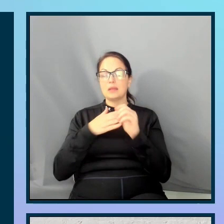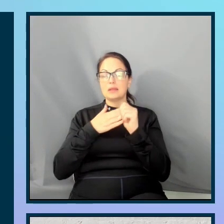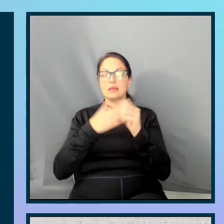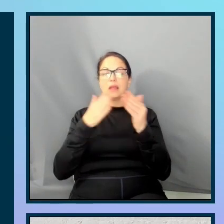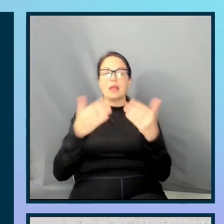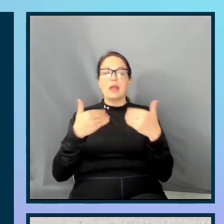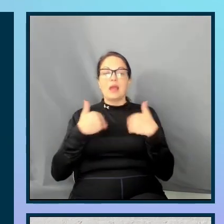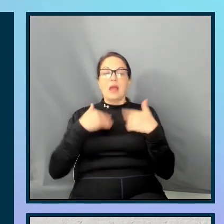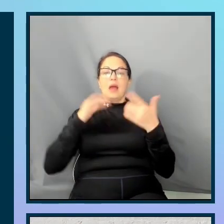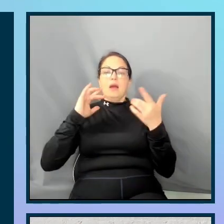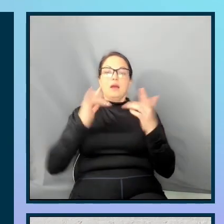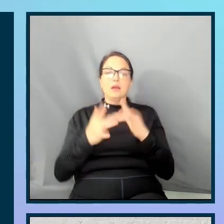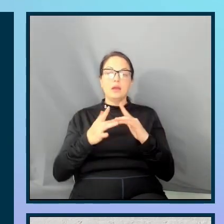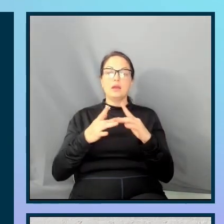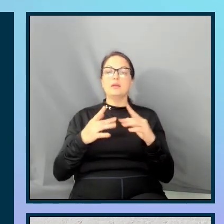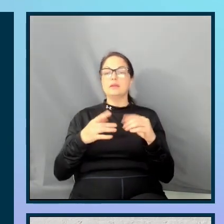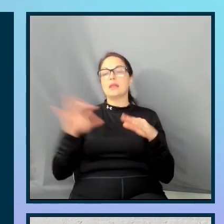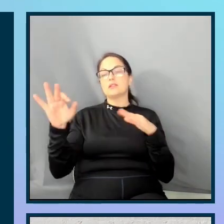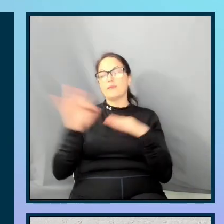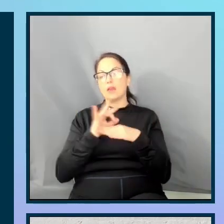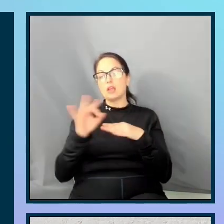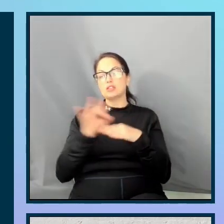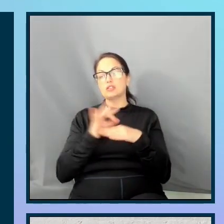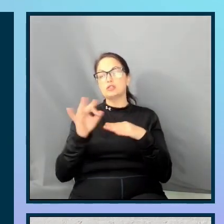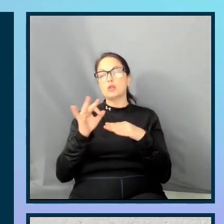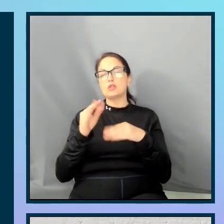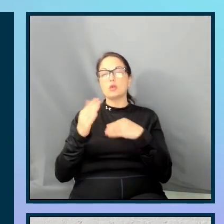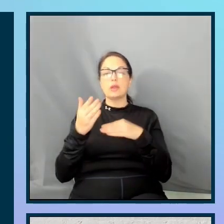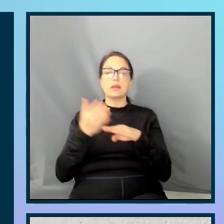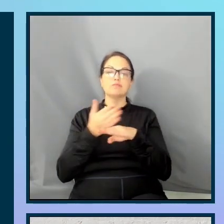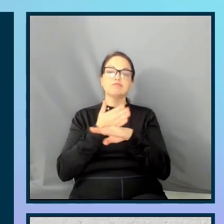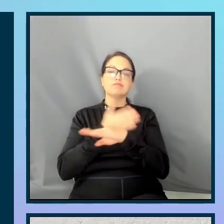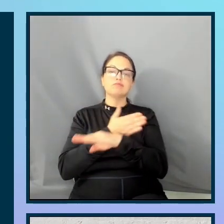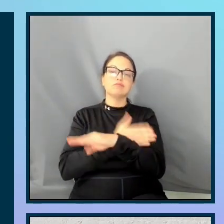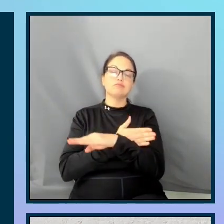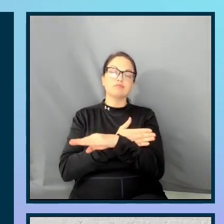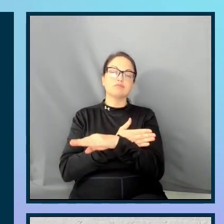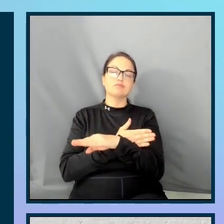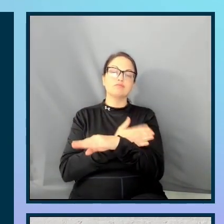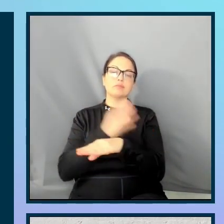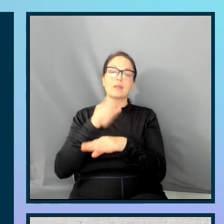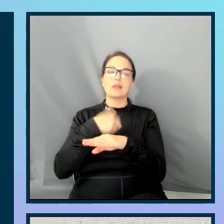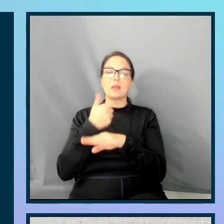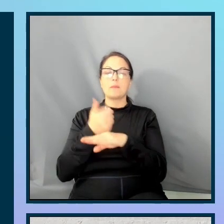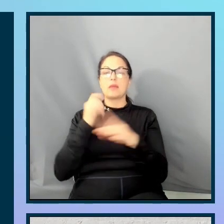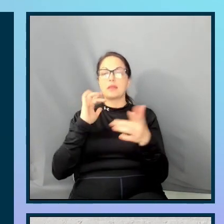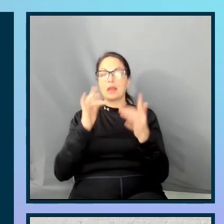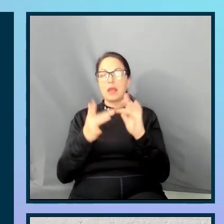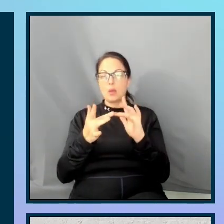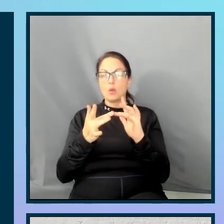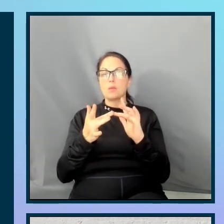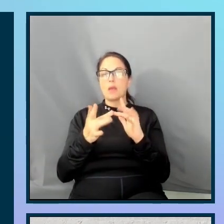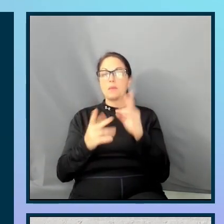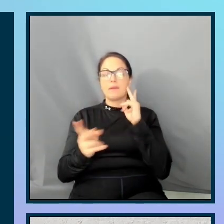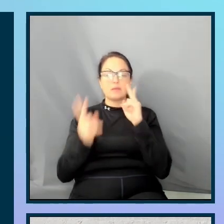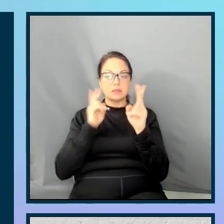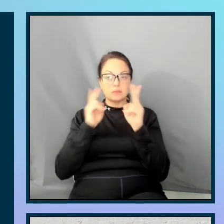that is cross-functional, so they can make progress on all fronts, and they build that network by being visible,